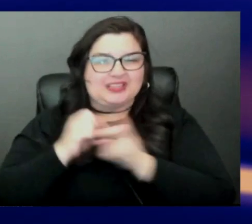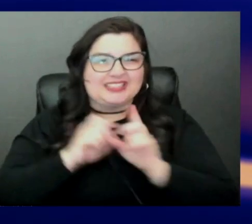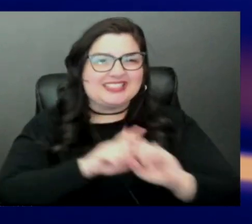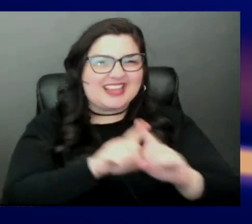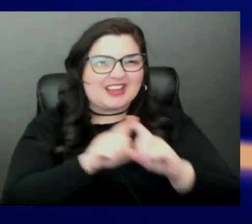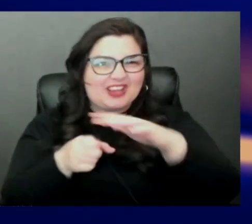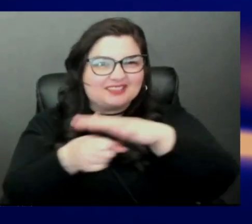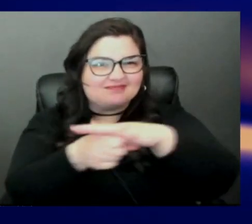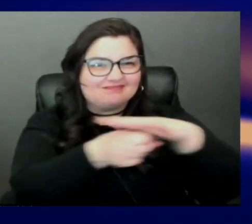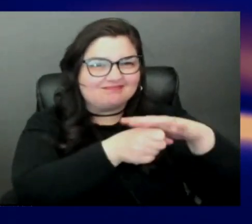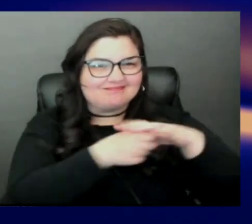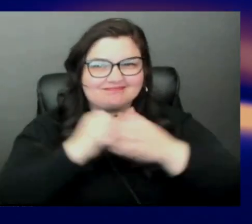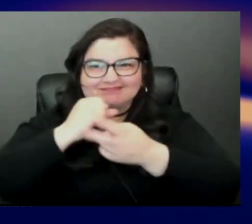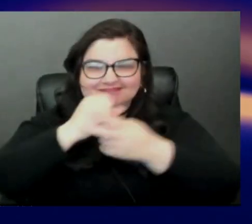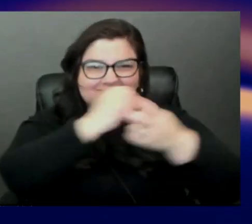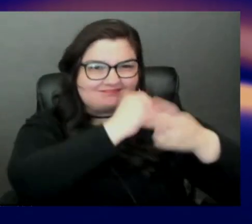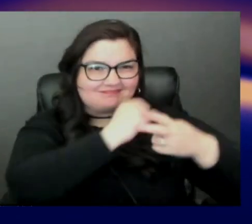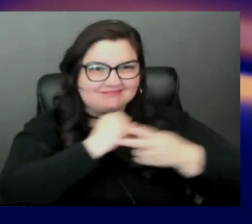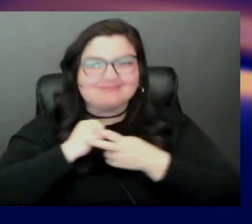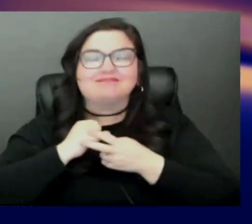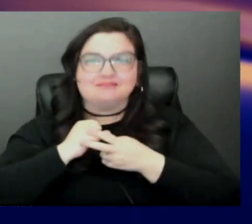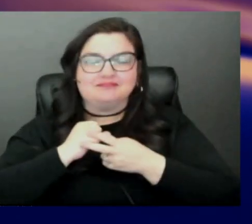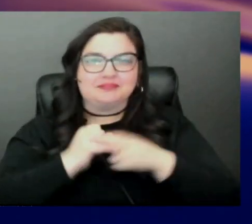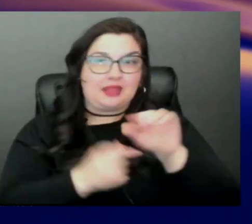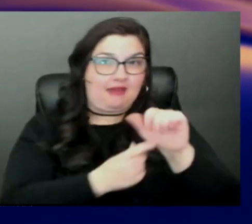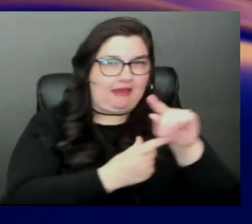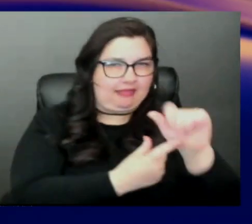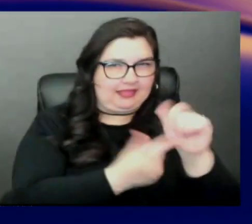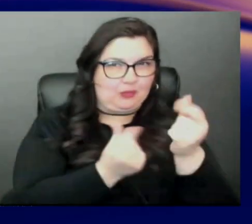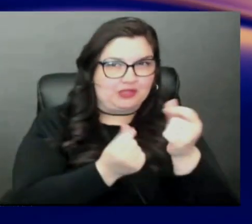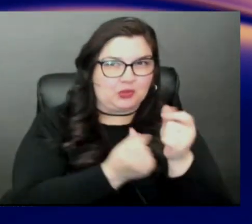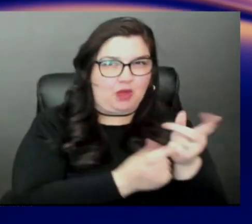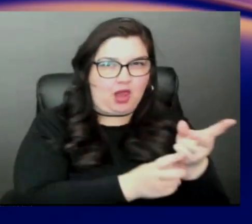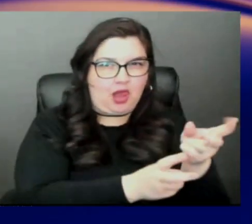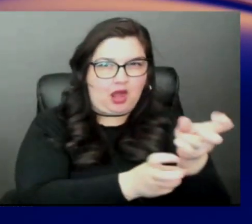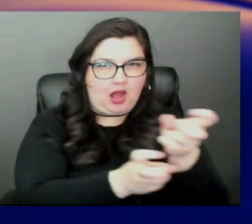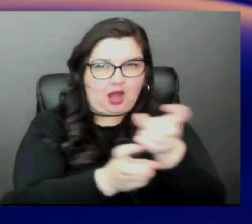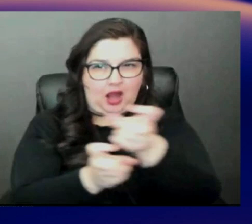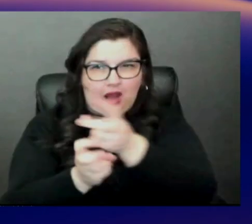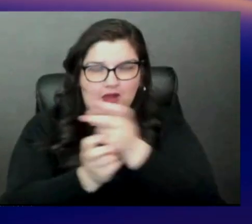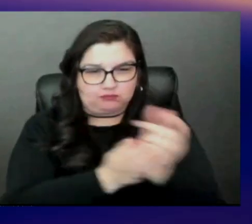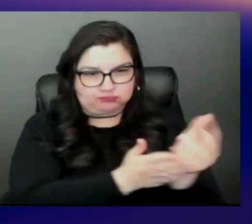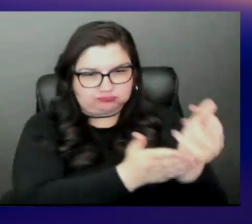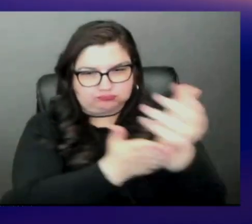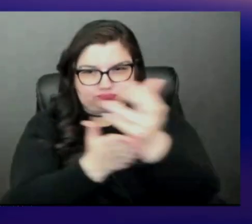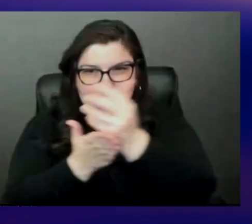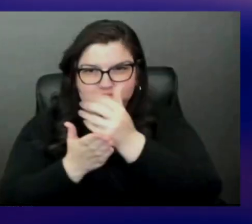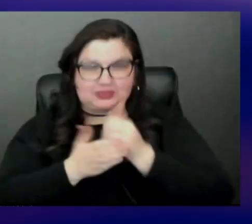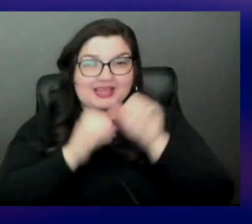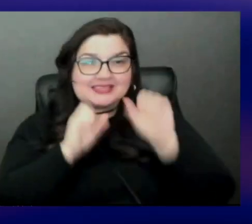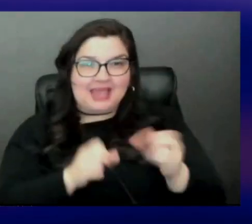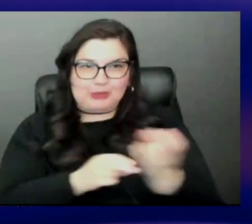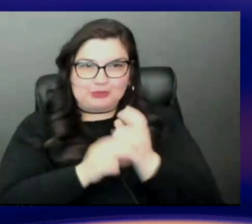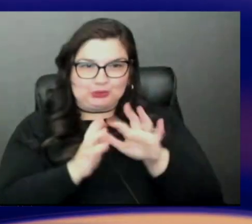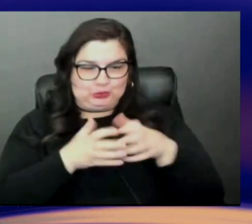And then what Athena does is it helps pull that data together so that it can all be used in essentially the same process.